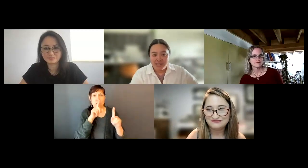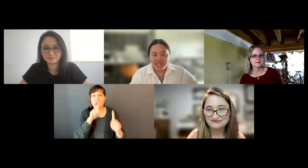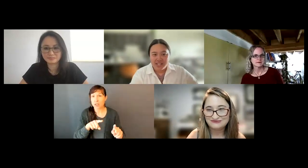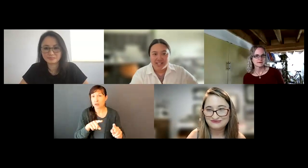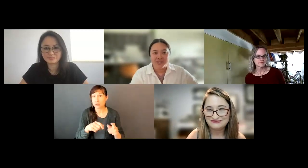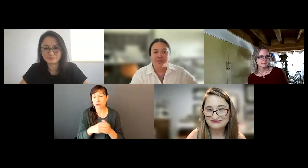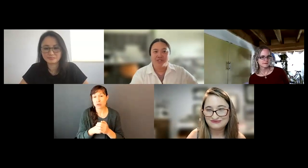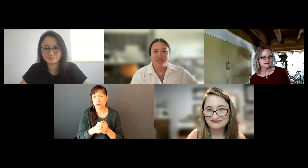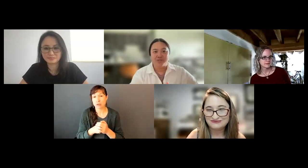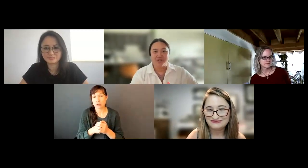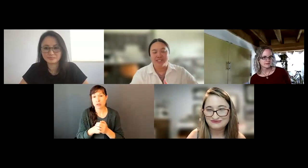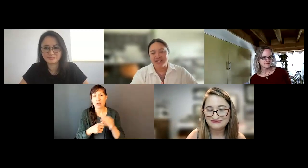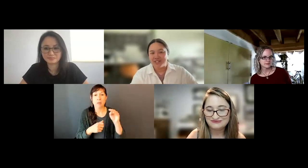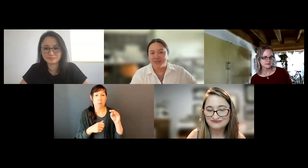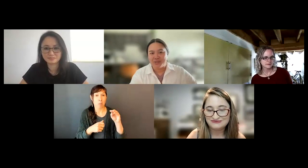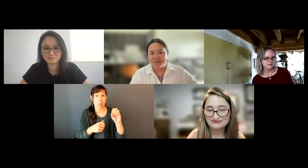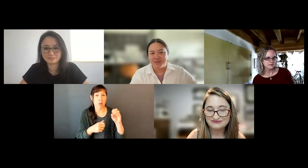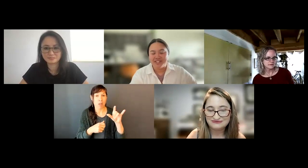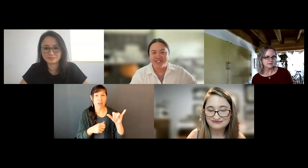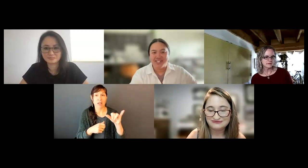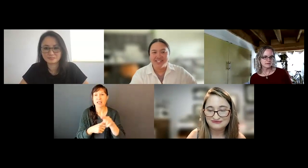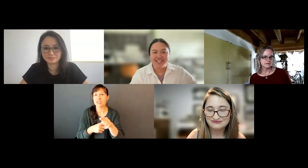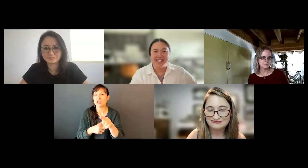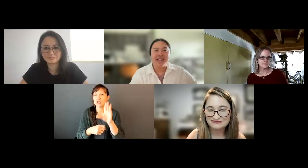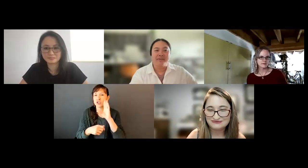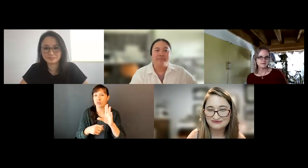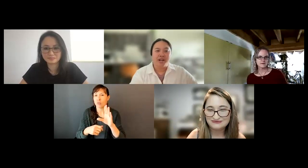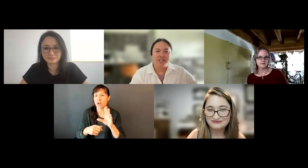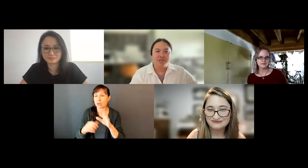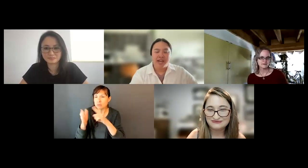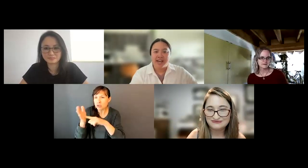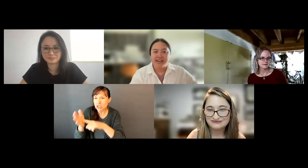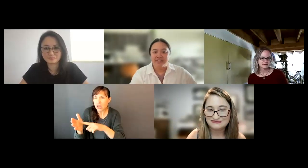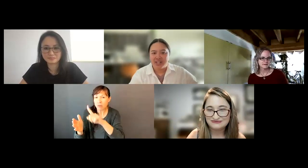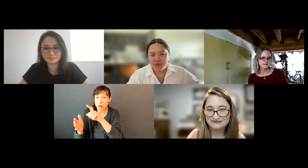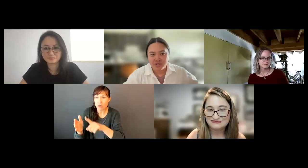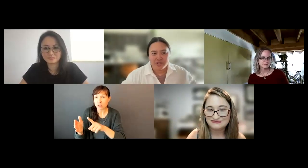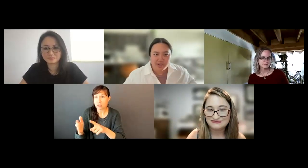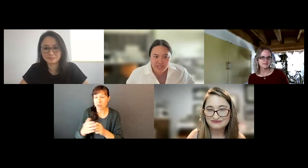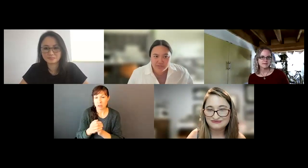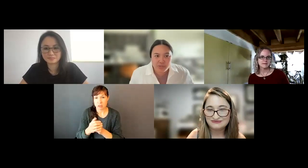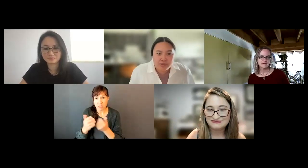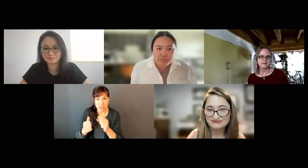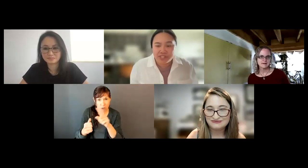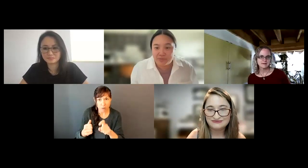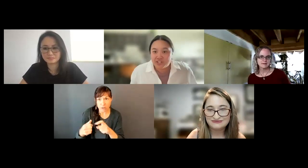Molly is going to lead us through those questions. Moll, do you have any questions or comments from the group